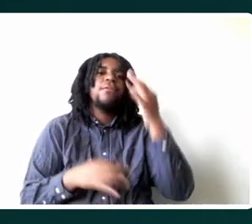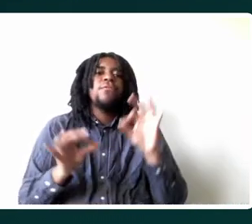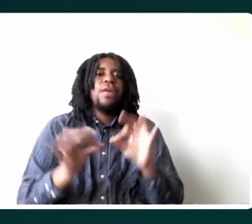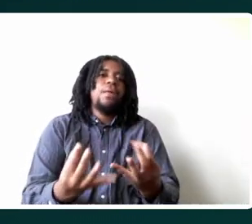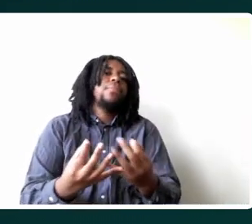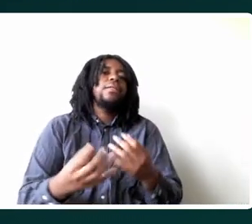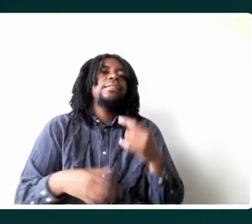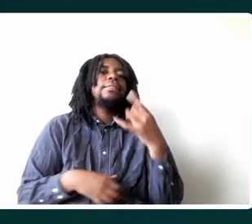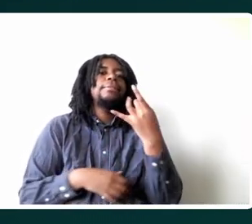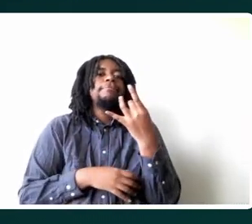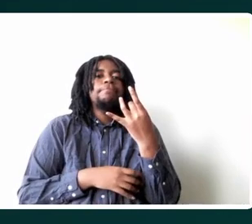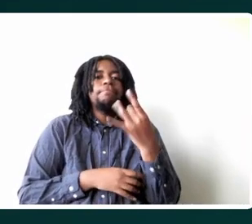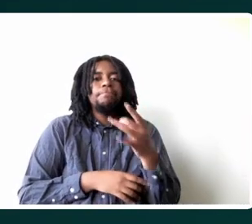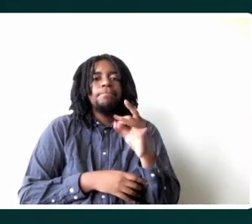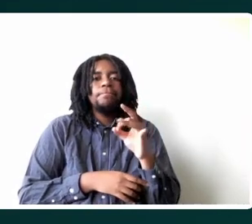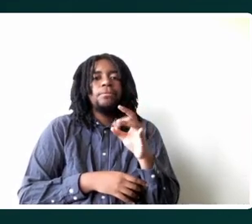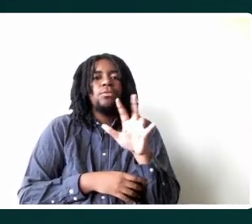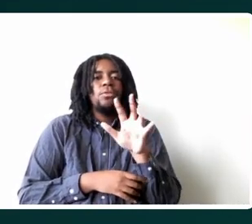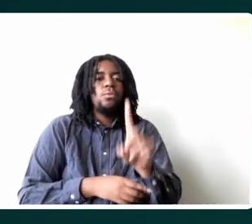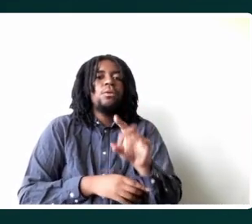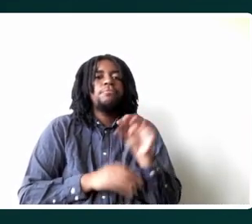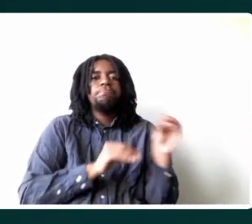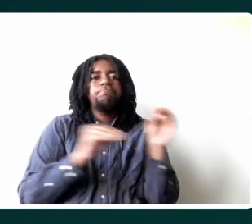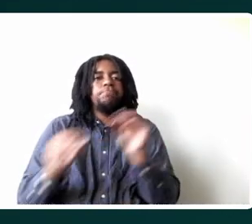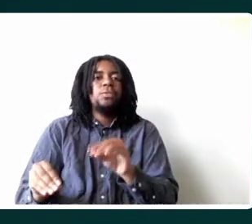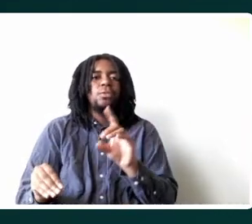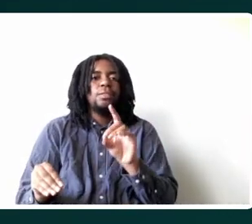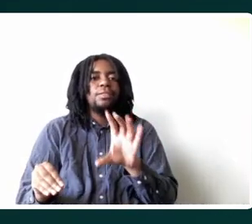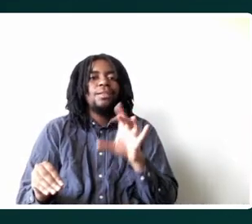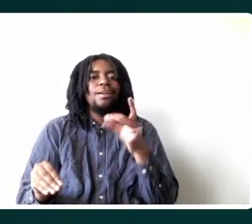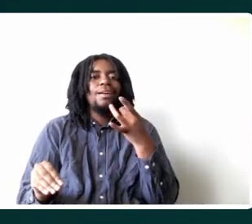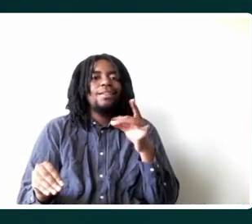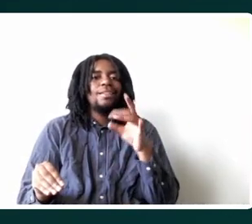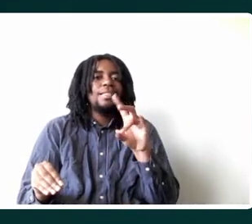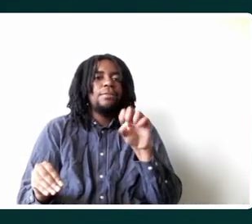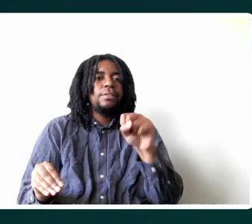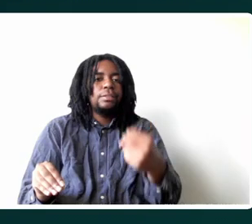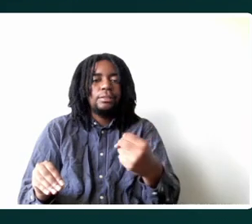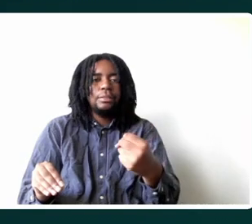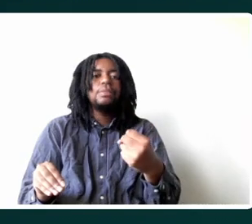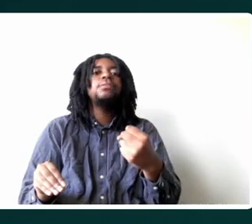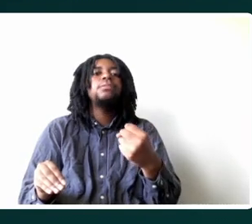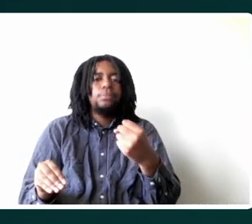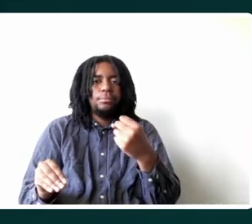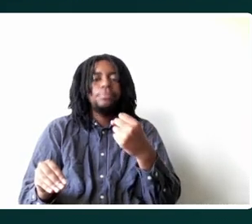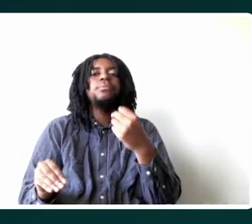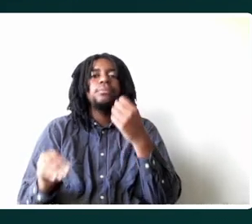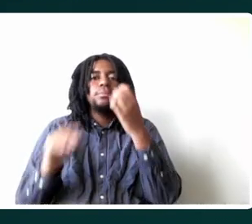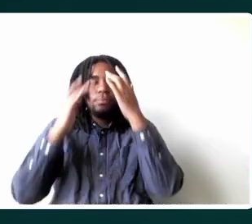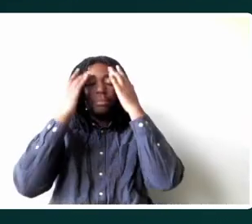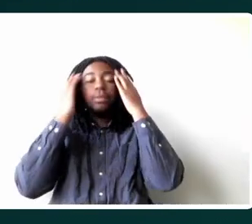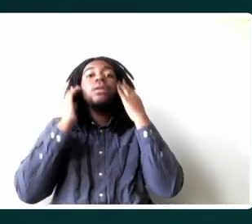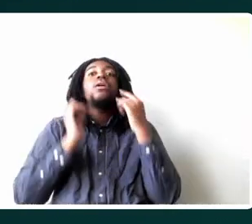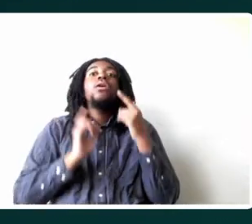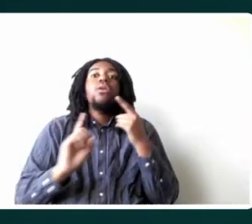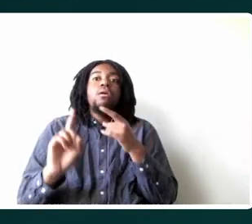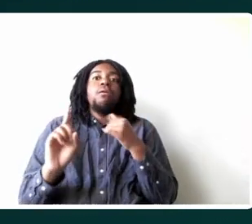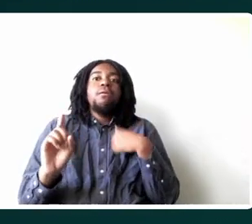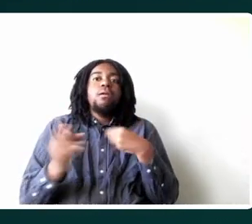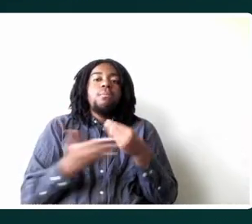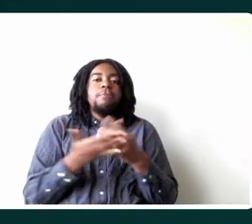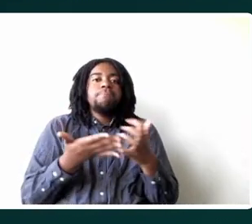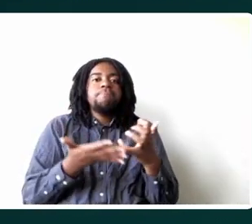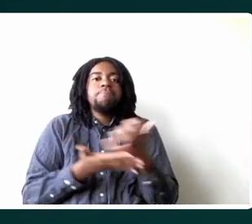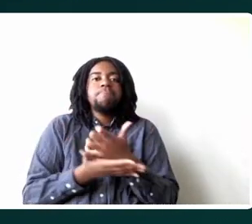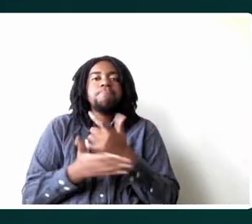D.C. in the 1870s in hopes of being able to make enough money to travel to Paris to study art.